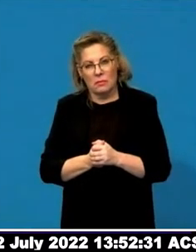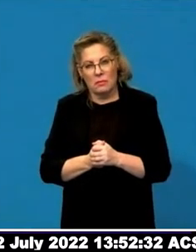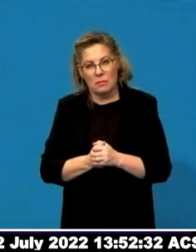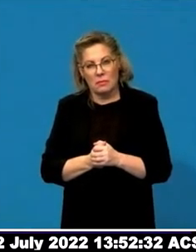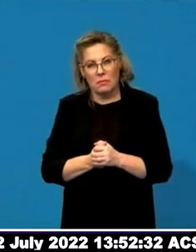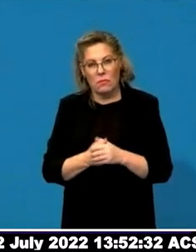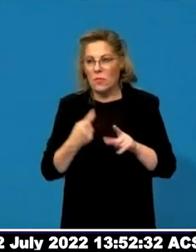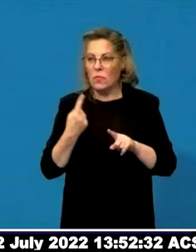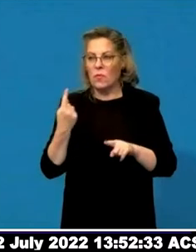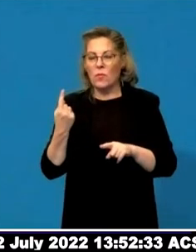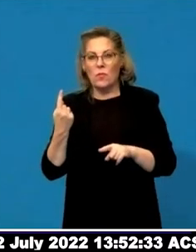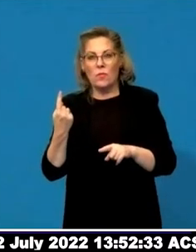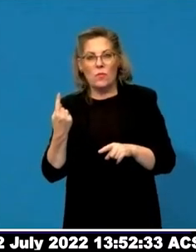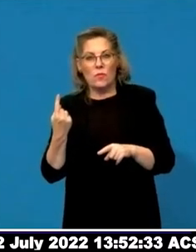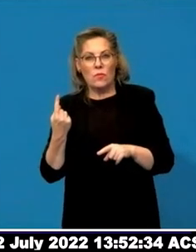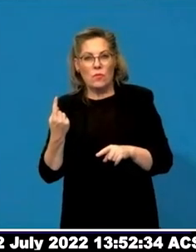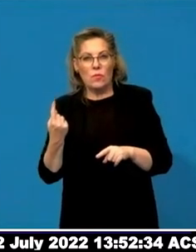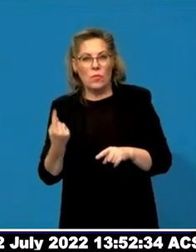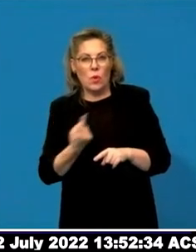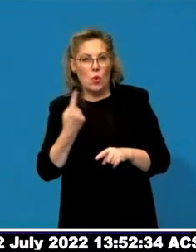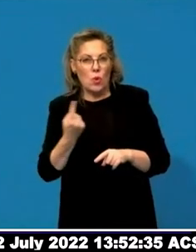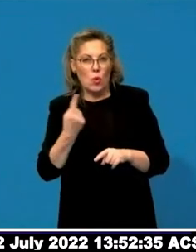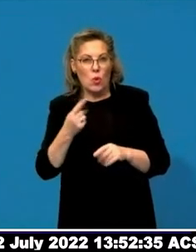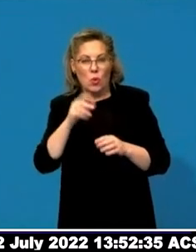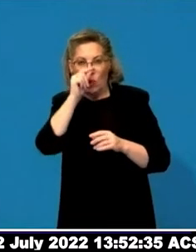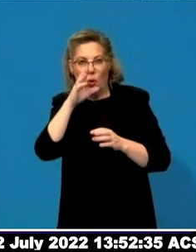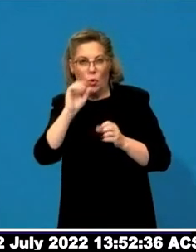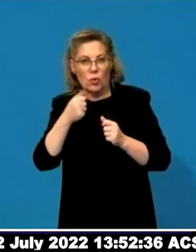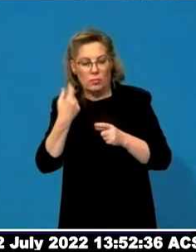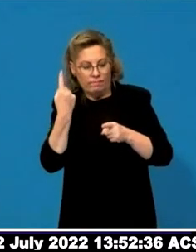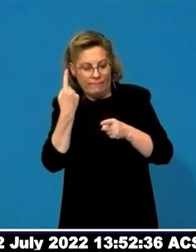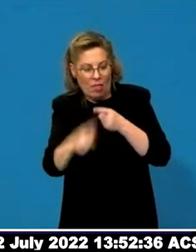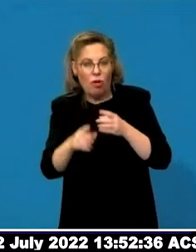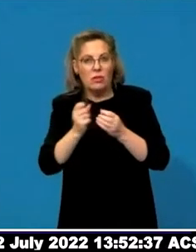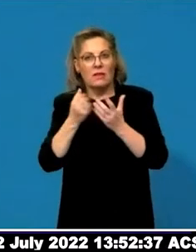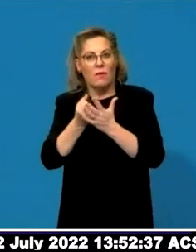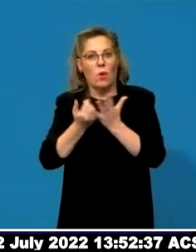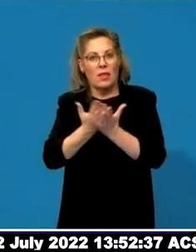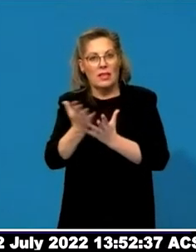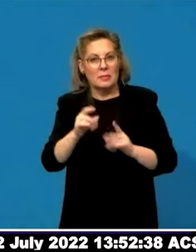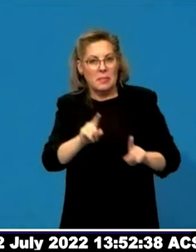I guess we assumed, when we spoke to the NDIA, that they would have the - because, at that stage,